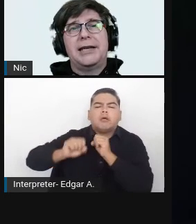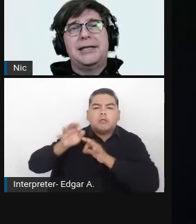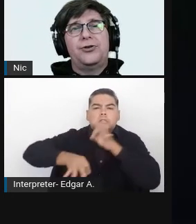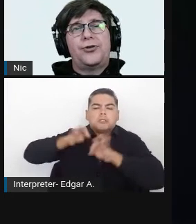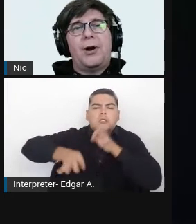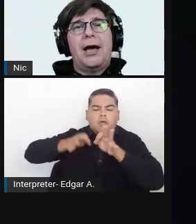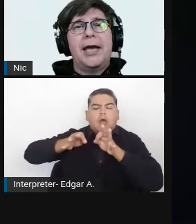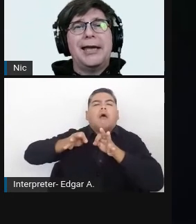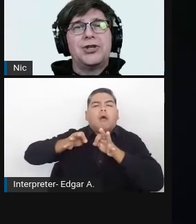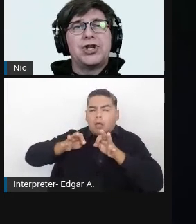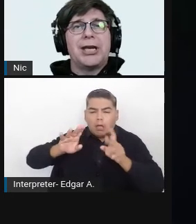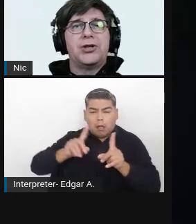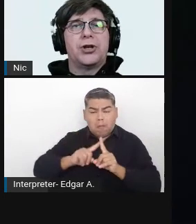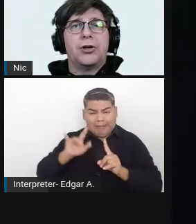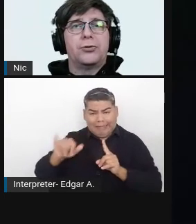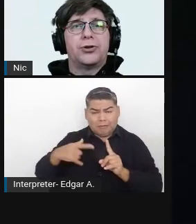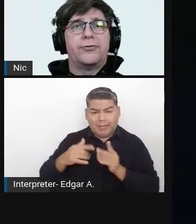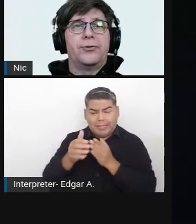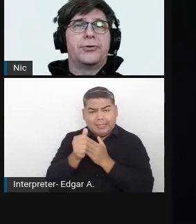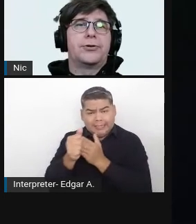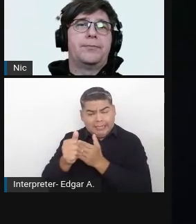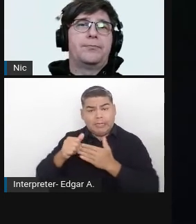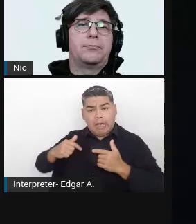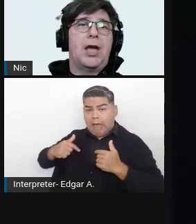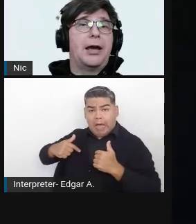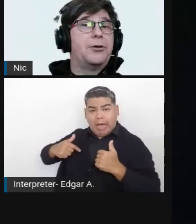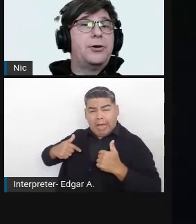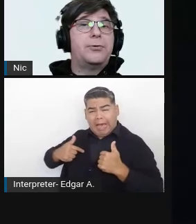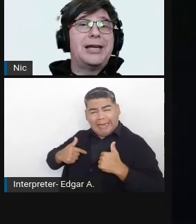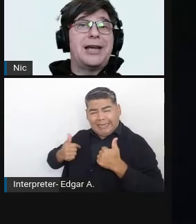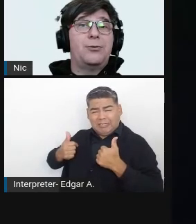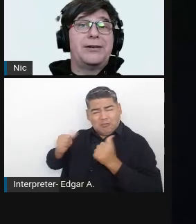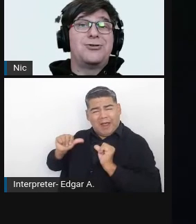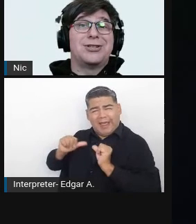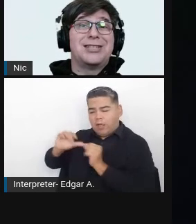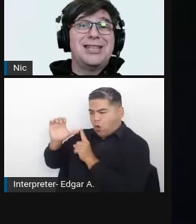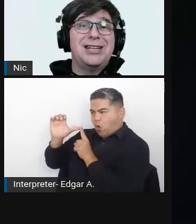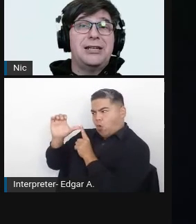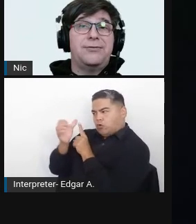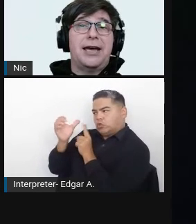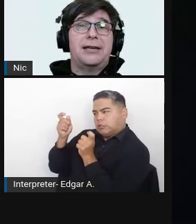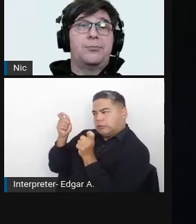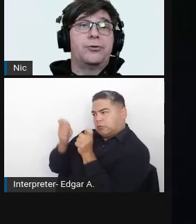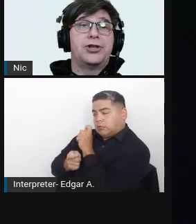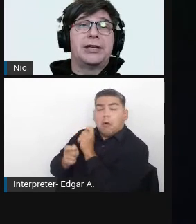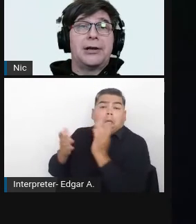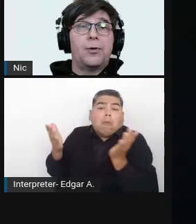I didn't try and change the culture first. I don't know that I would have succeeded if I had approached it that way.